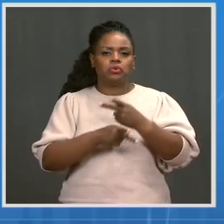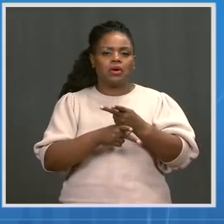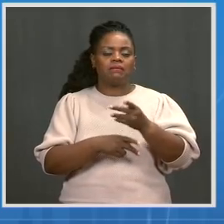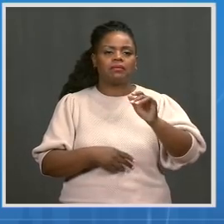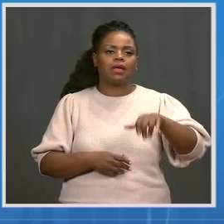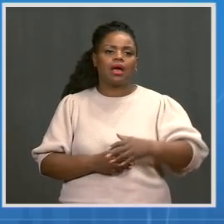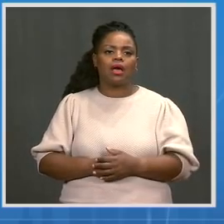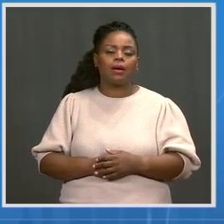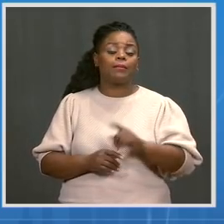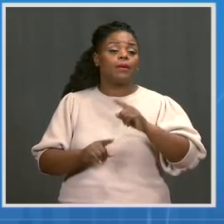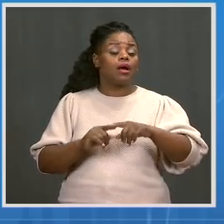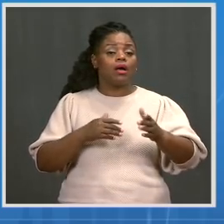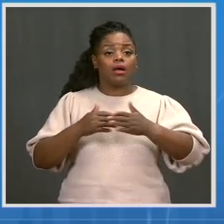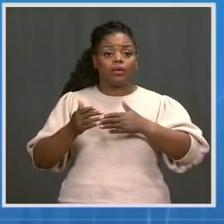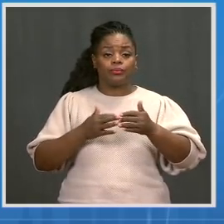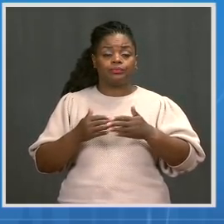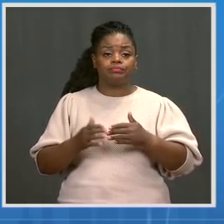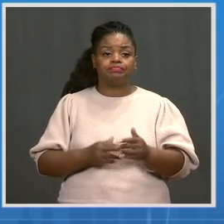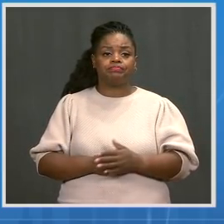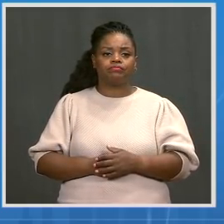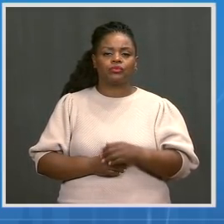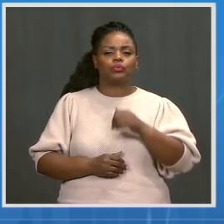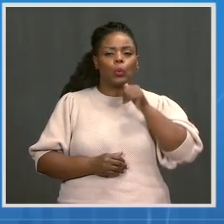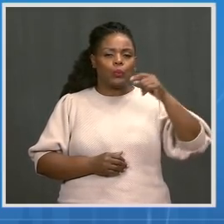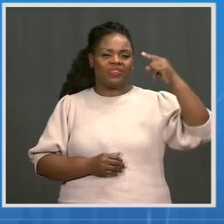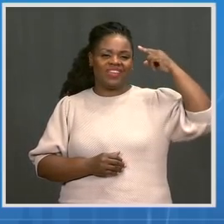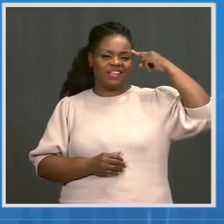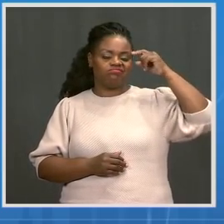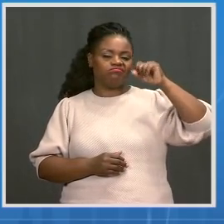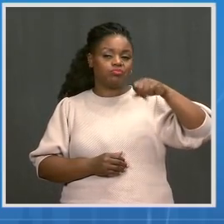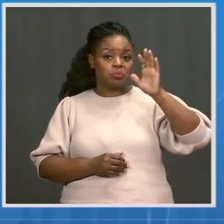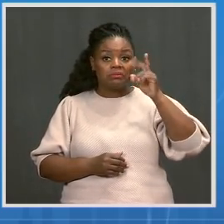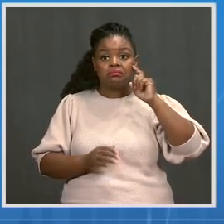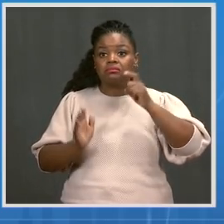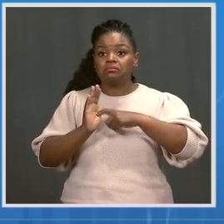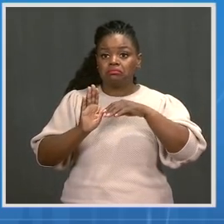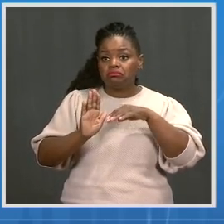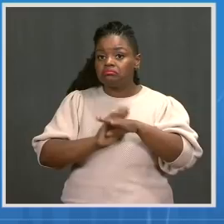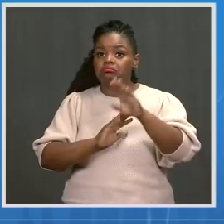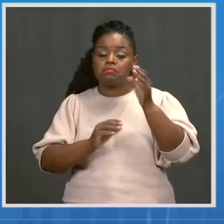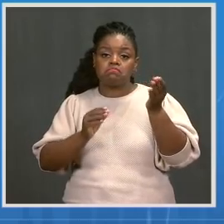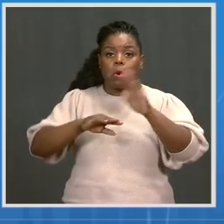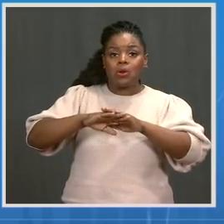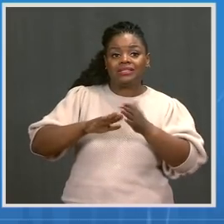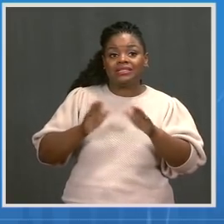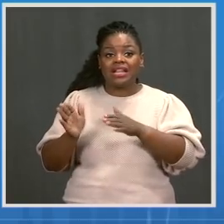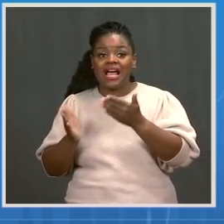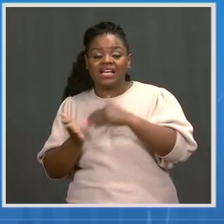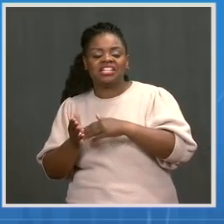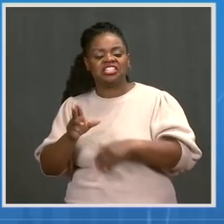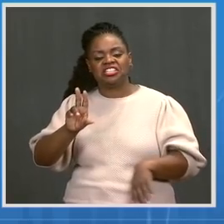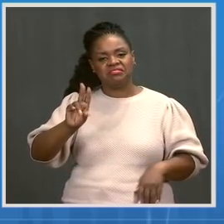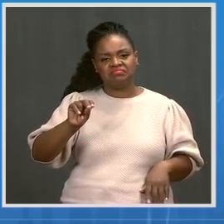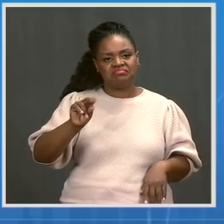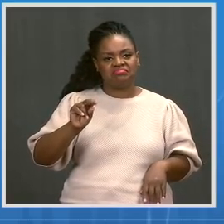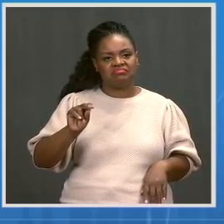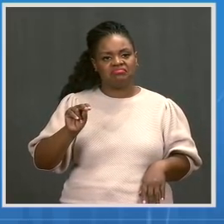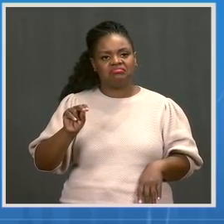that you're going to see things like 1,000 deaths a day. I think that is a bit much. But there is a danger --